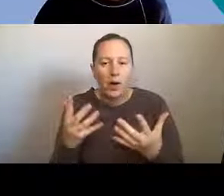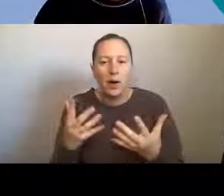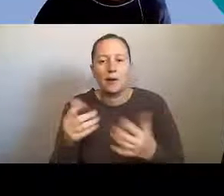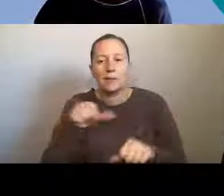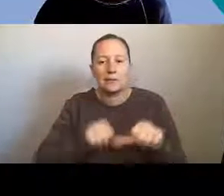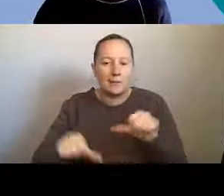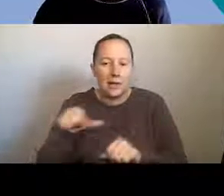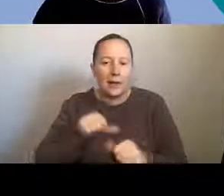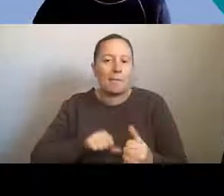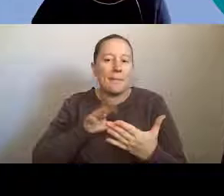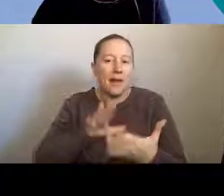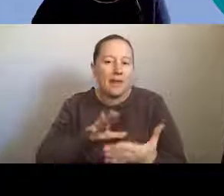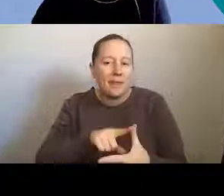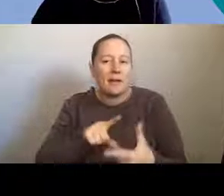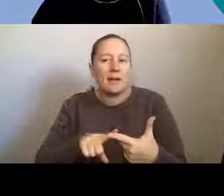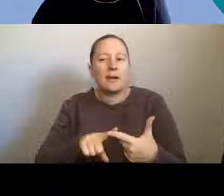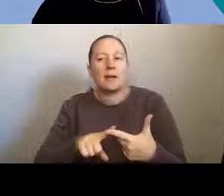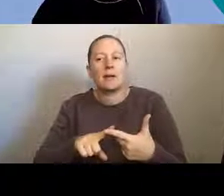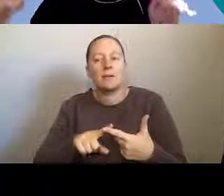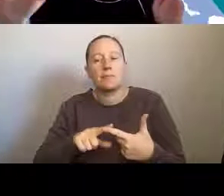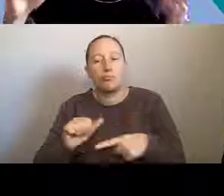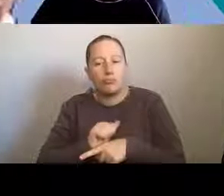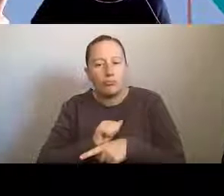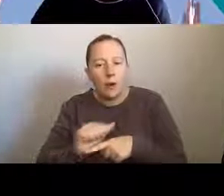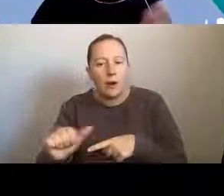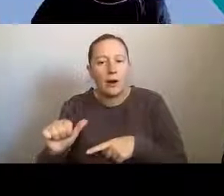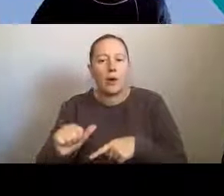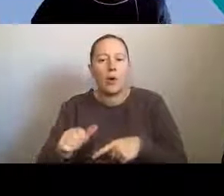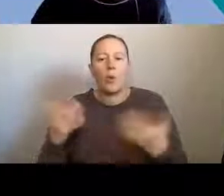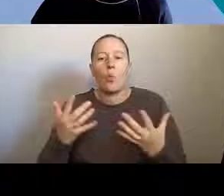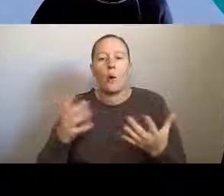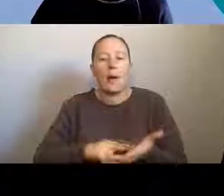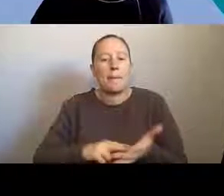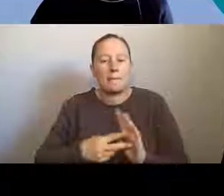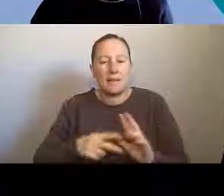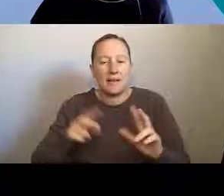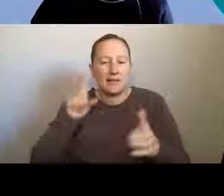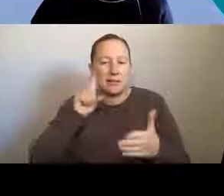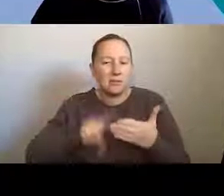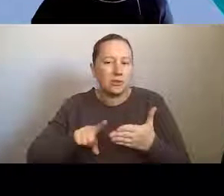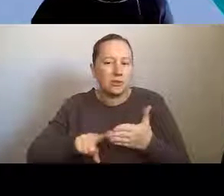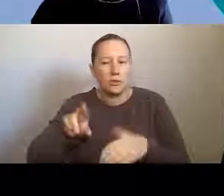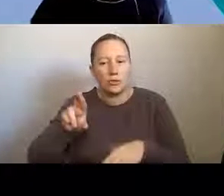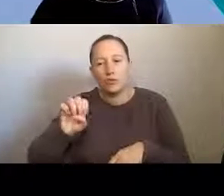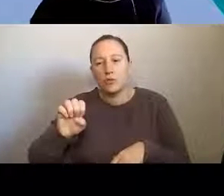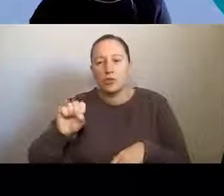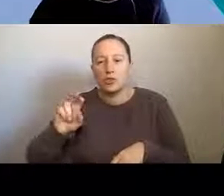or even what it means to do quote, unquote, research. So this means putting yourself